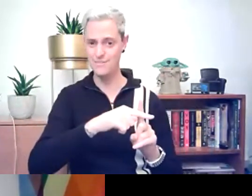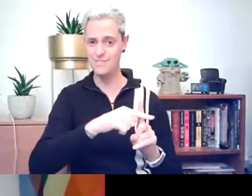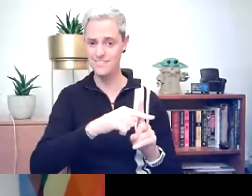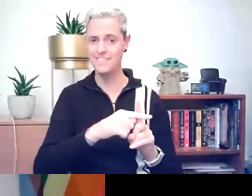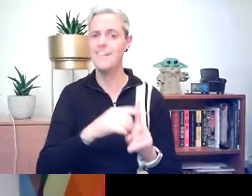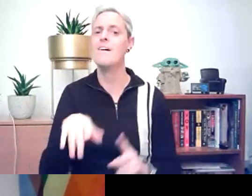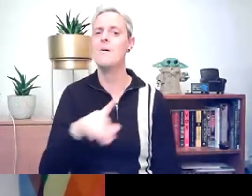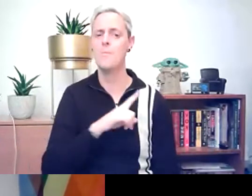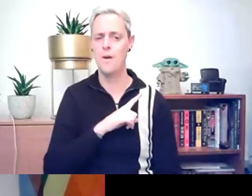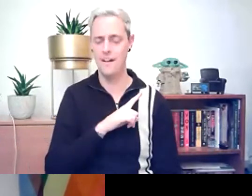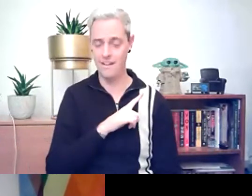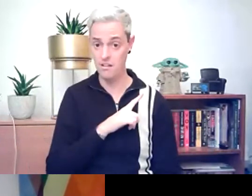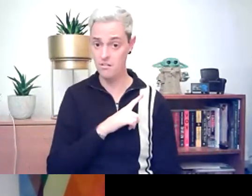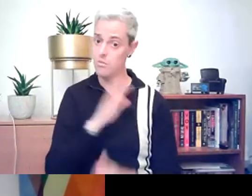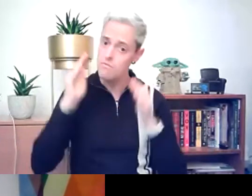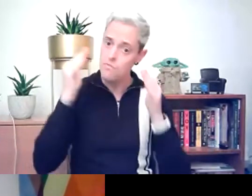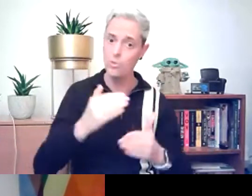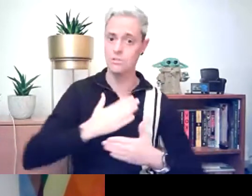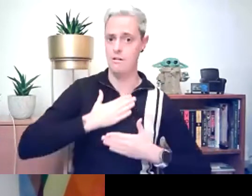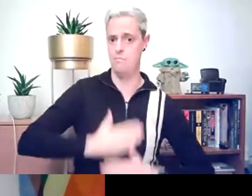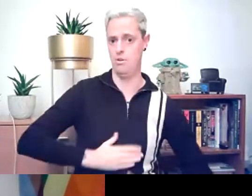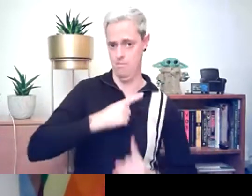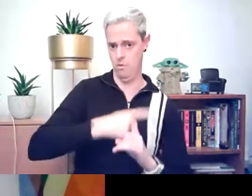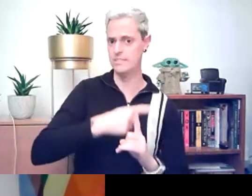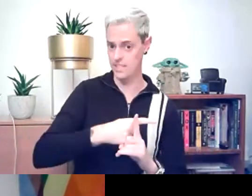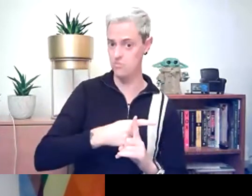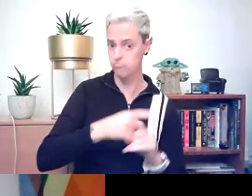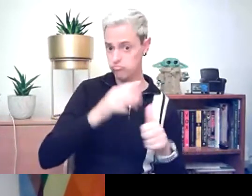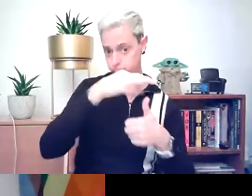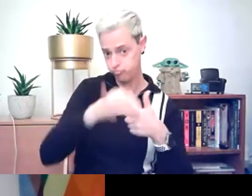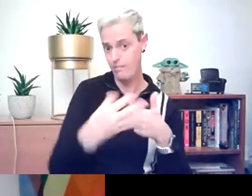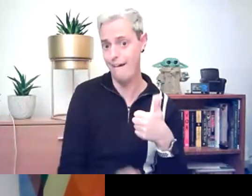and no one was listening to that, which just seems ludicrous to all of us.